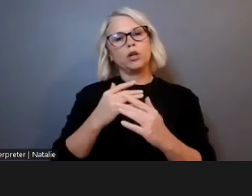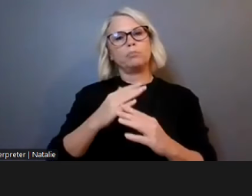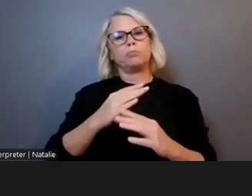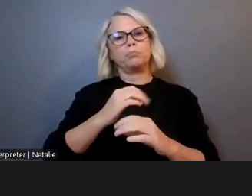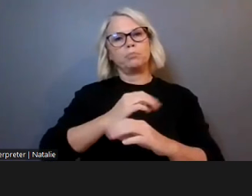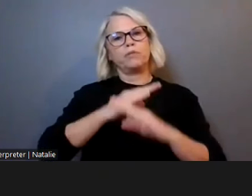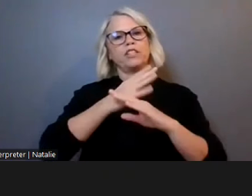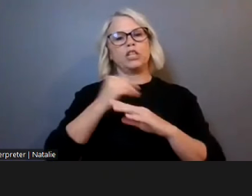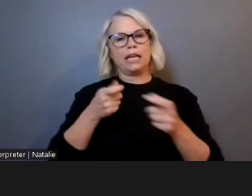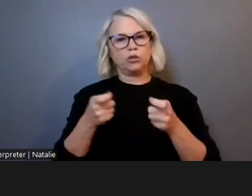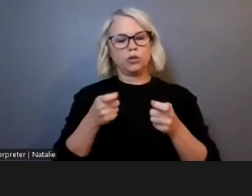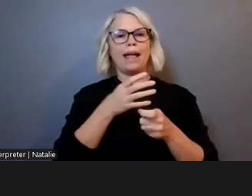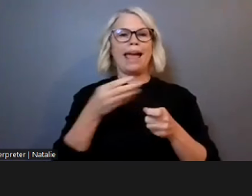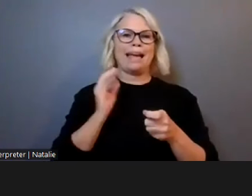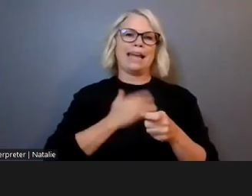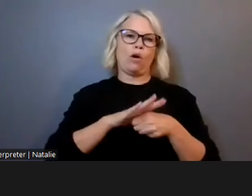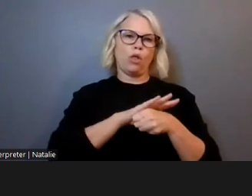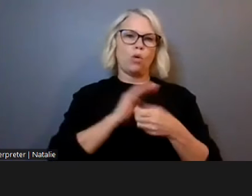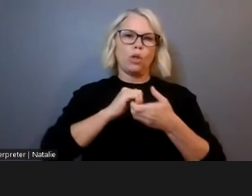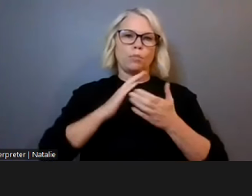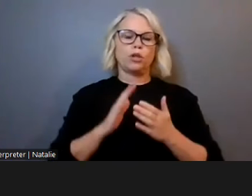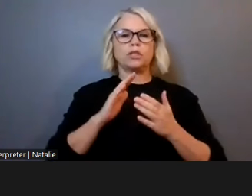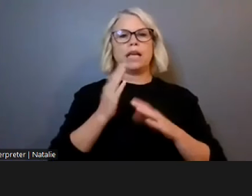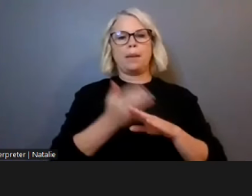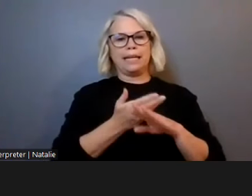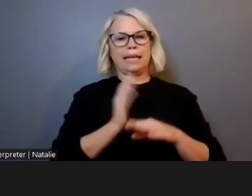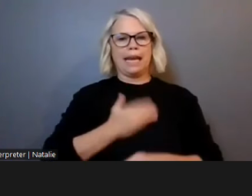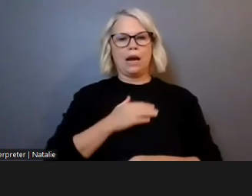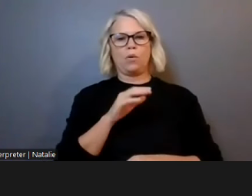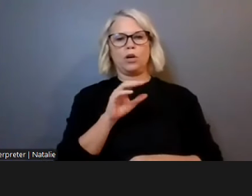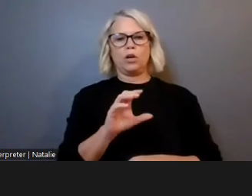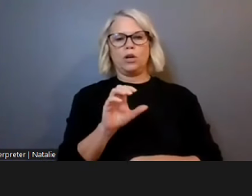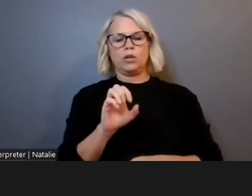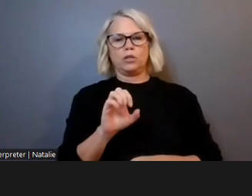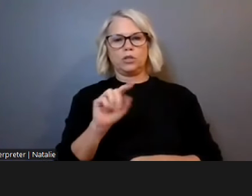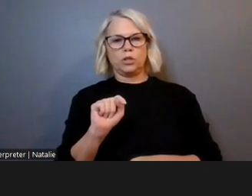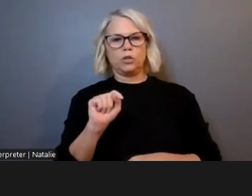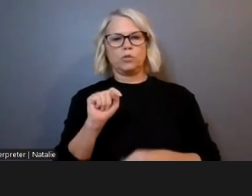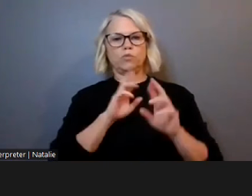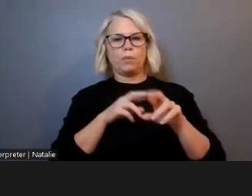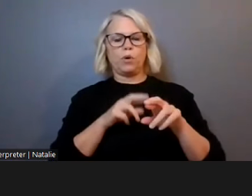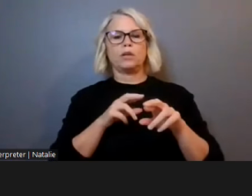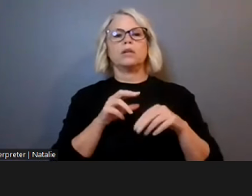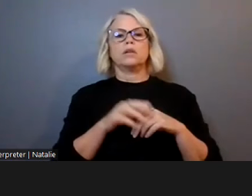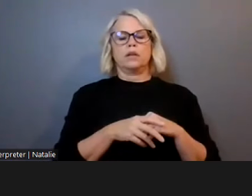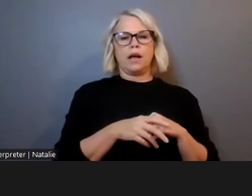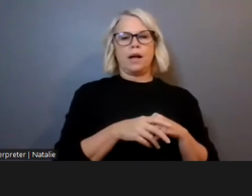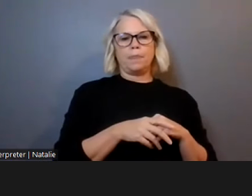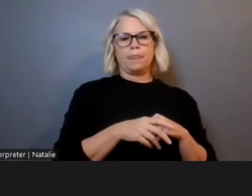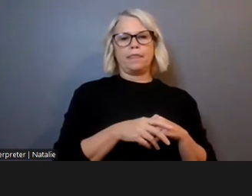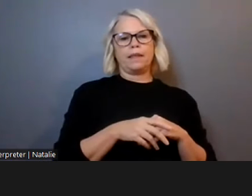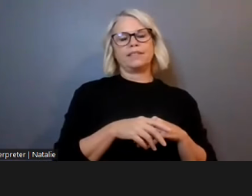and our local partners, updating our server port for equipment, so fire trucks, police